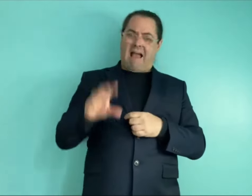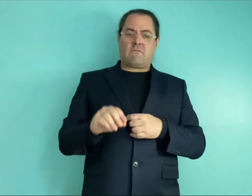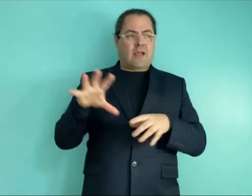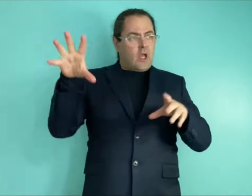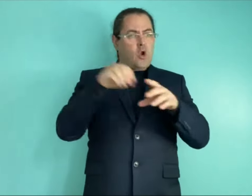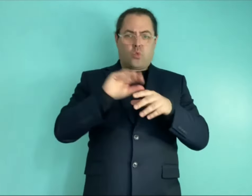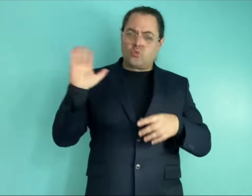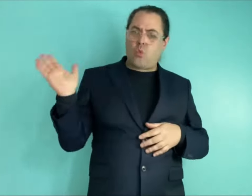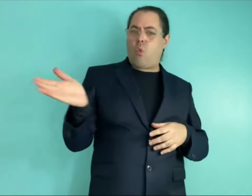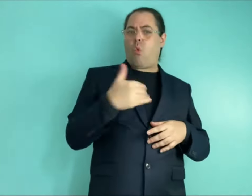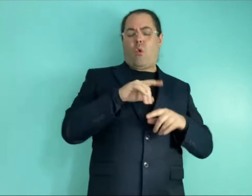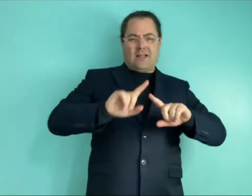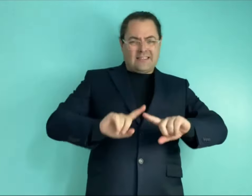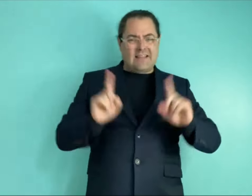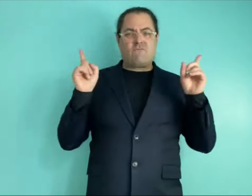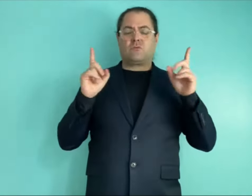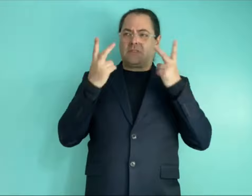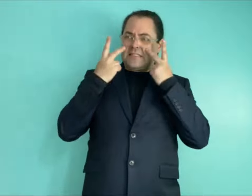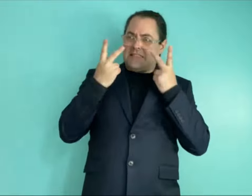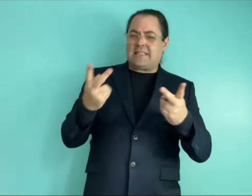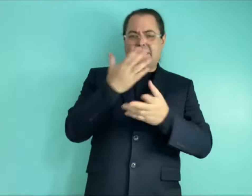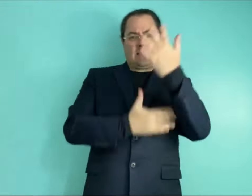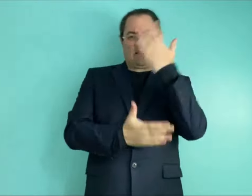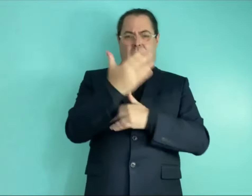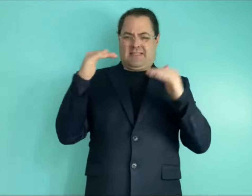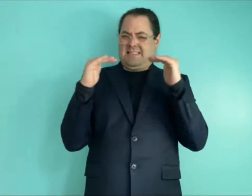that recognizes the rights of persons 16:24:20 with disabilities. And this is what